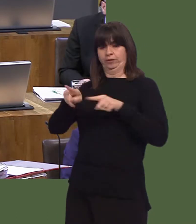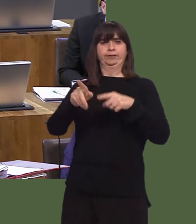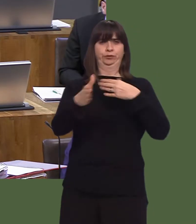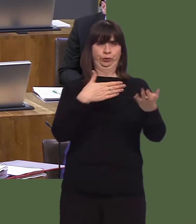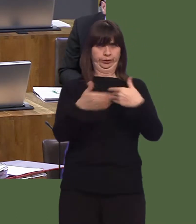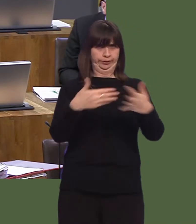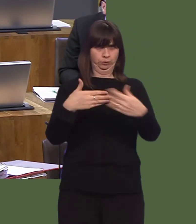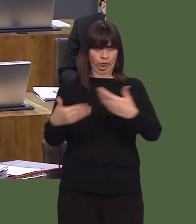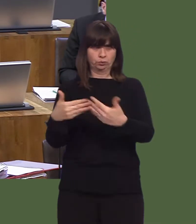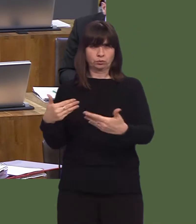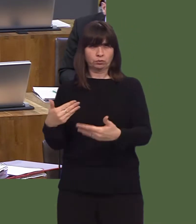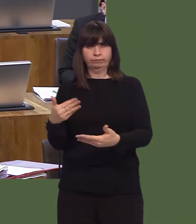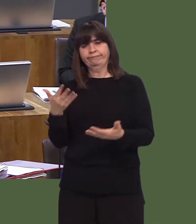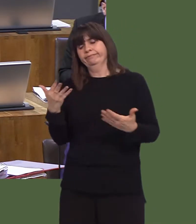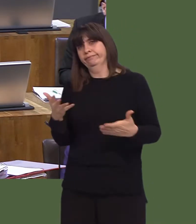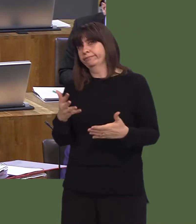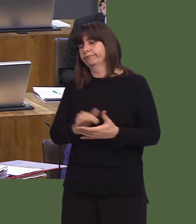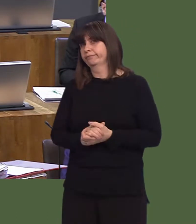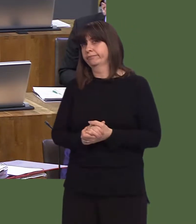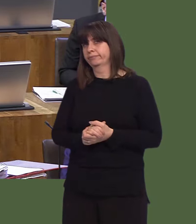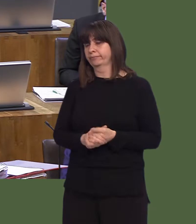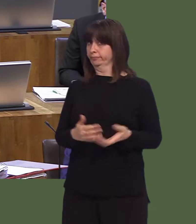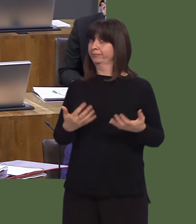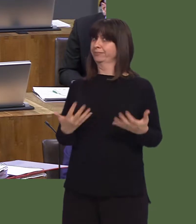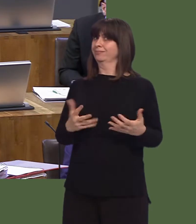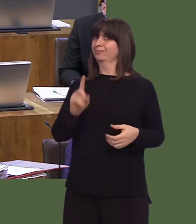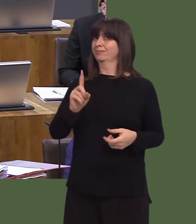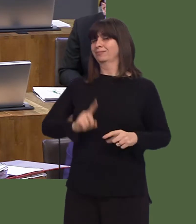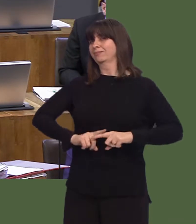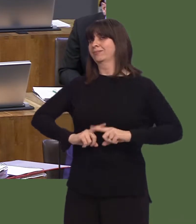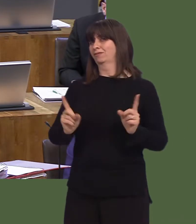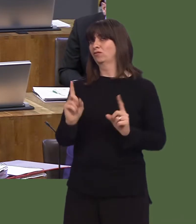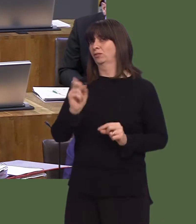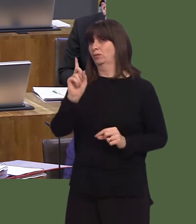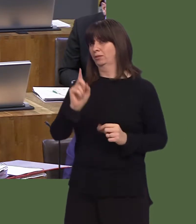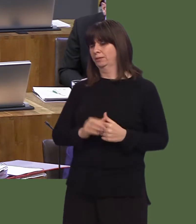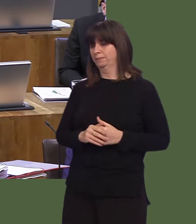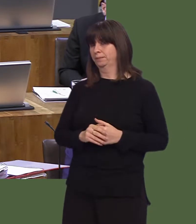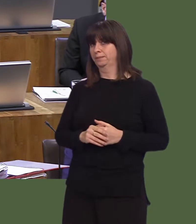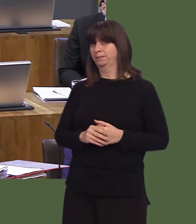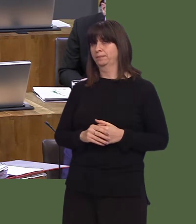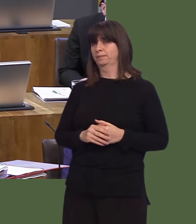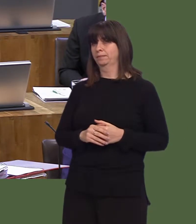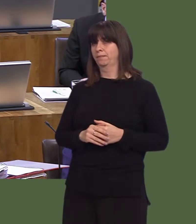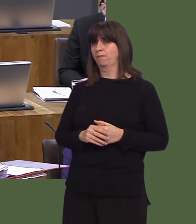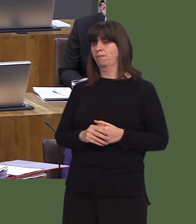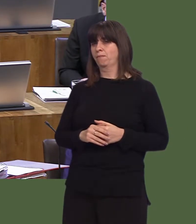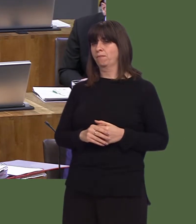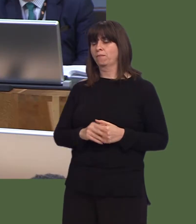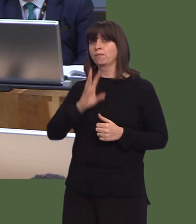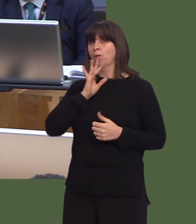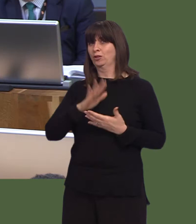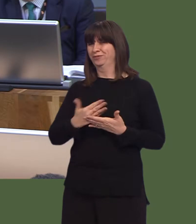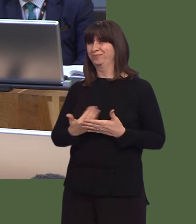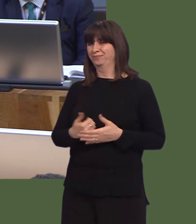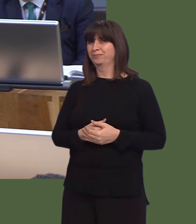But what is different at present is that the level of poverty among those who are of working